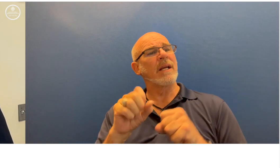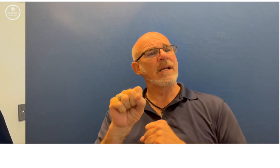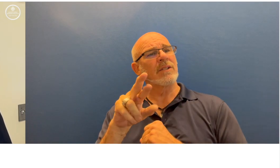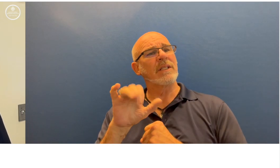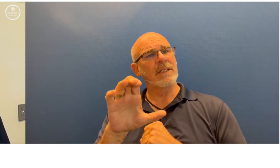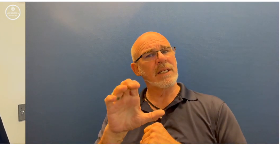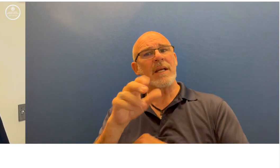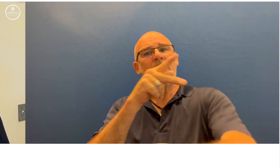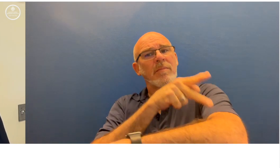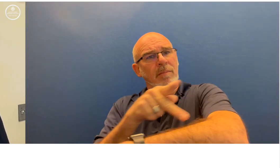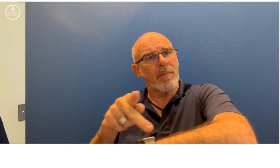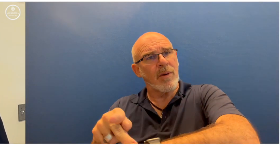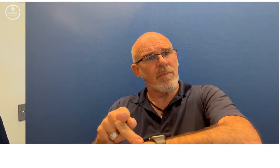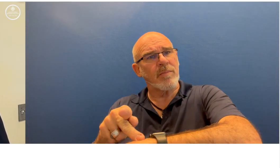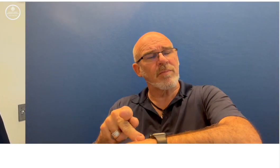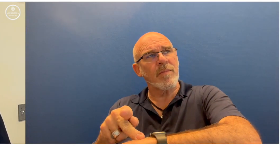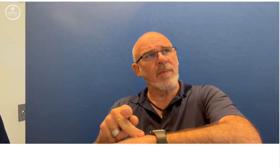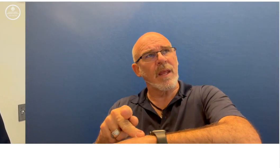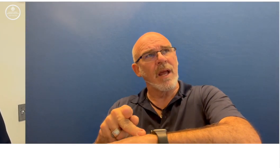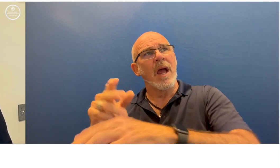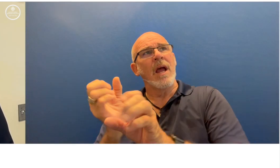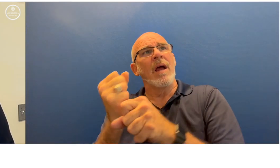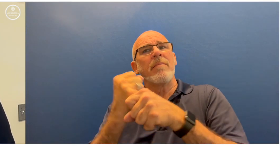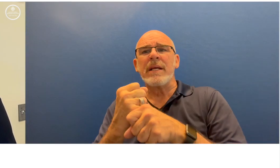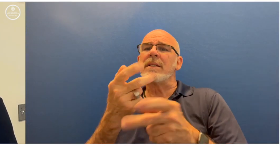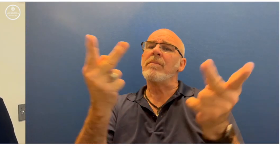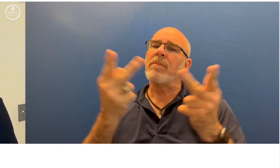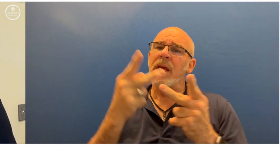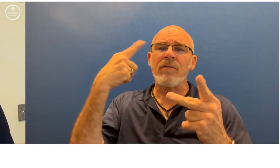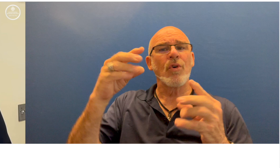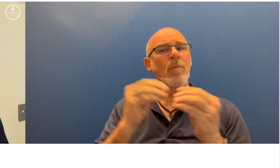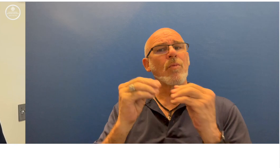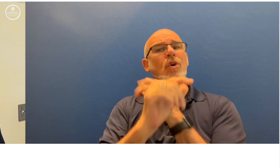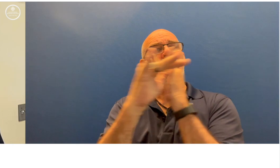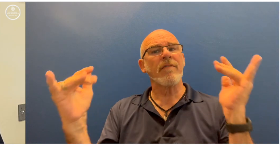Petaluma Campus is creating a space for diverse students to come